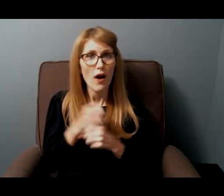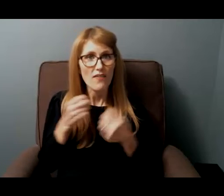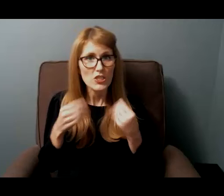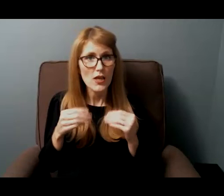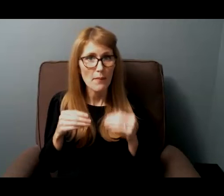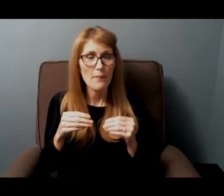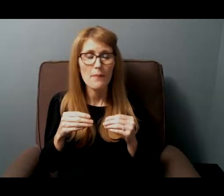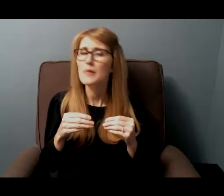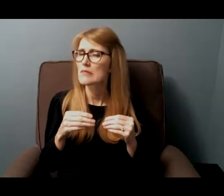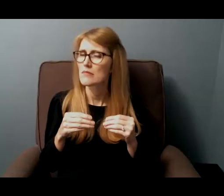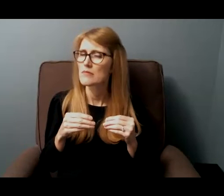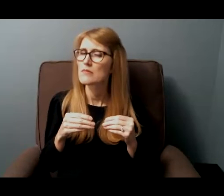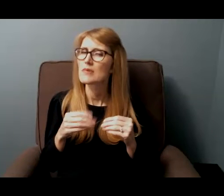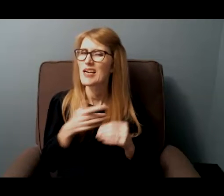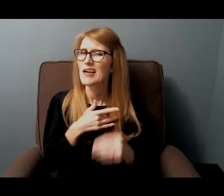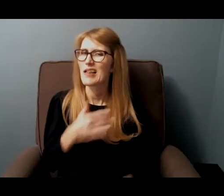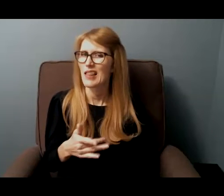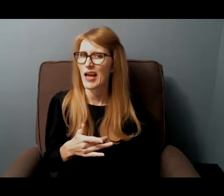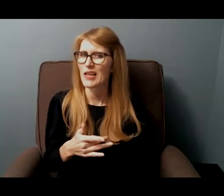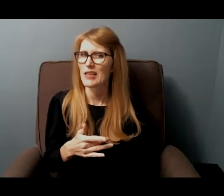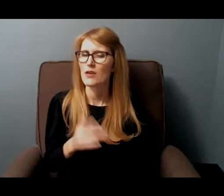in that case, likely you are going to have either bookkeeping software